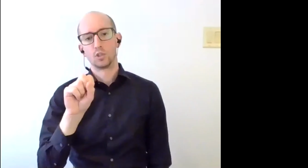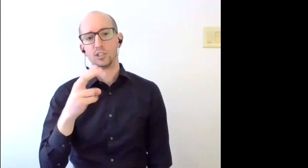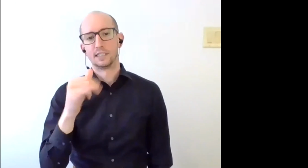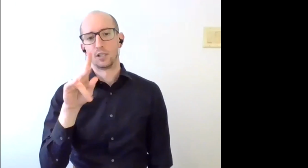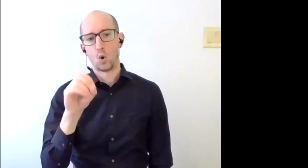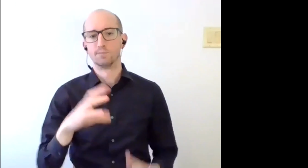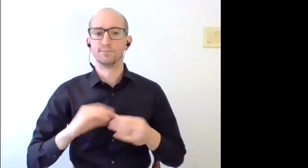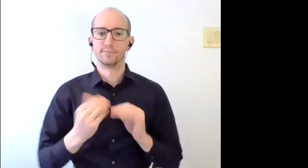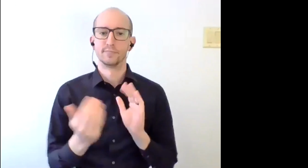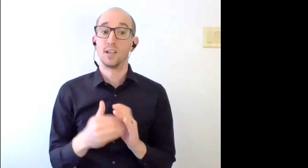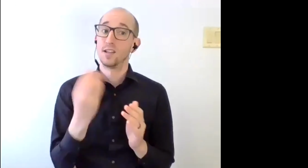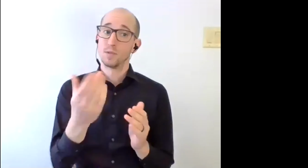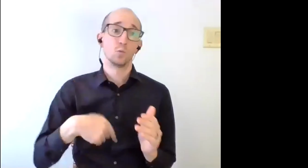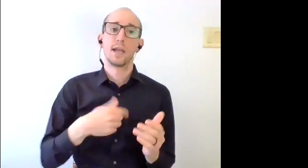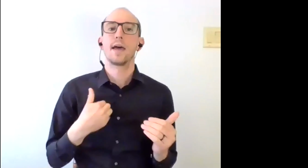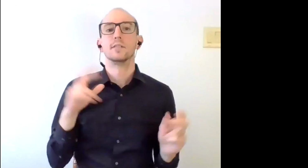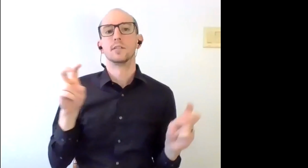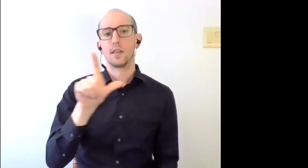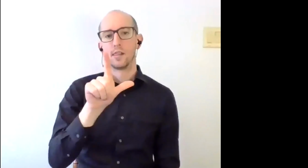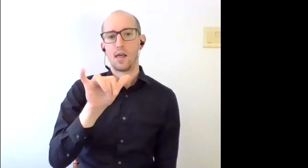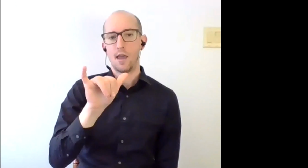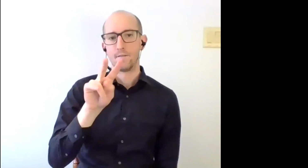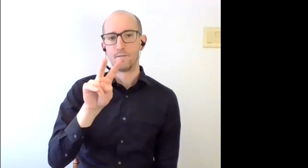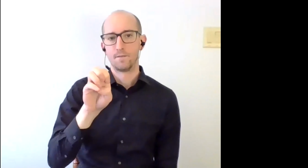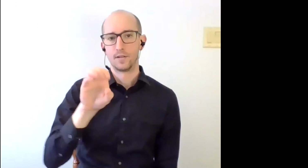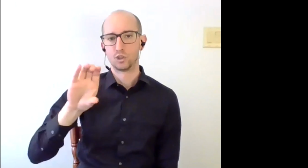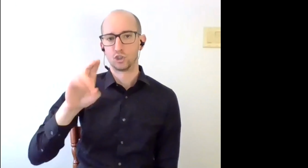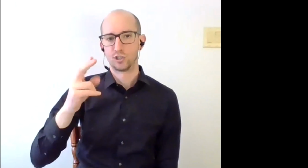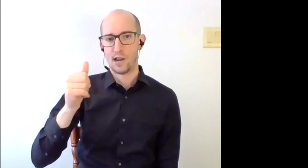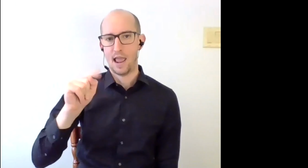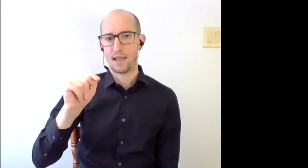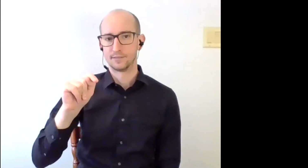of chats they are taking on right now is incredible. » Yeah, hi, it's Yoshiko, we